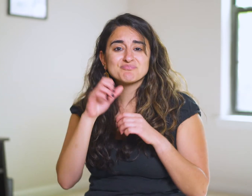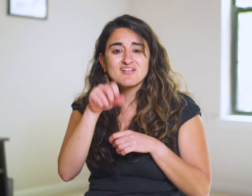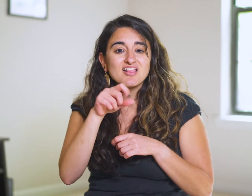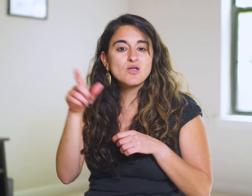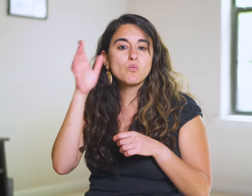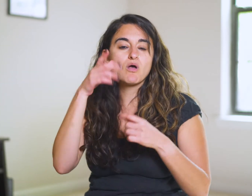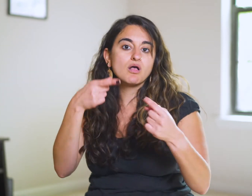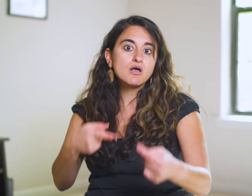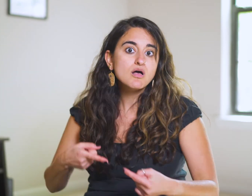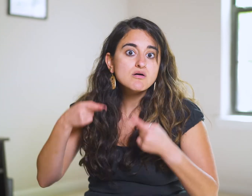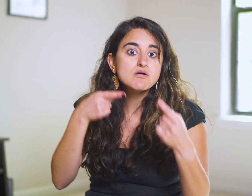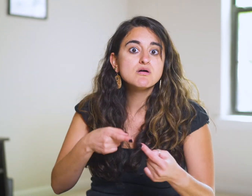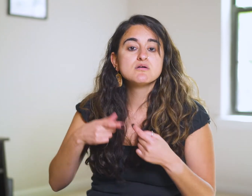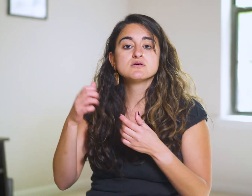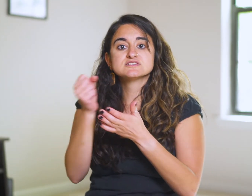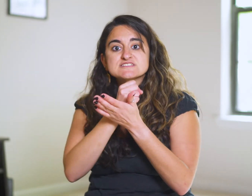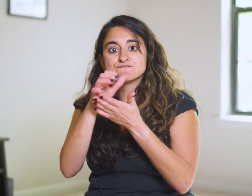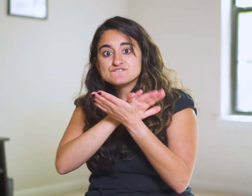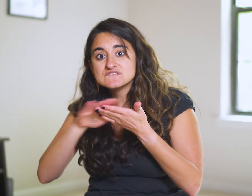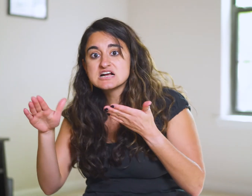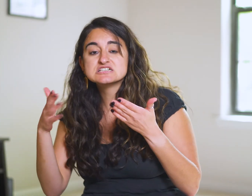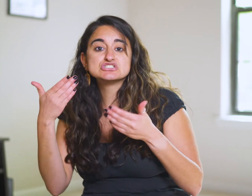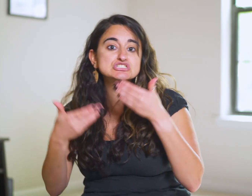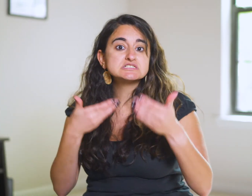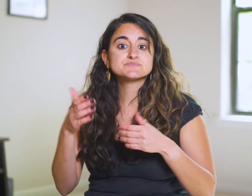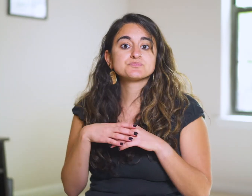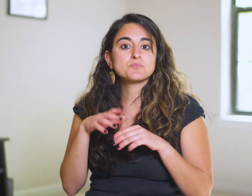There will be trials and sanctification,